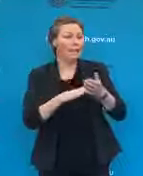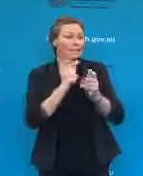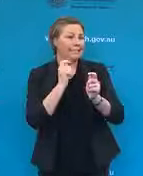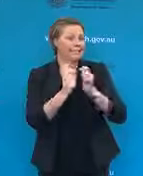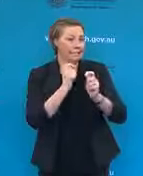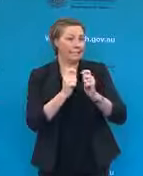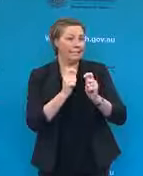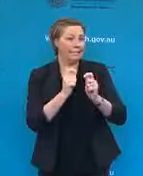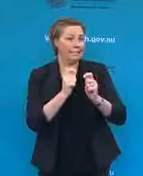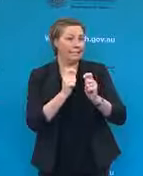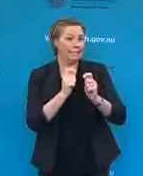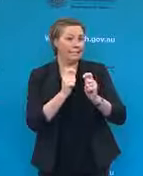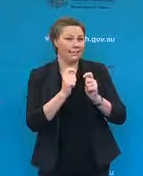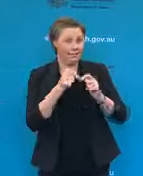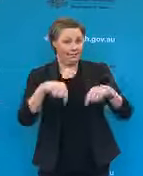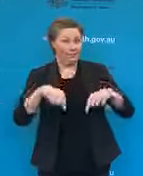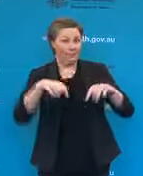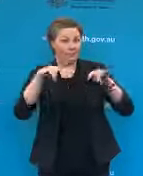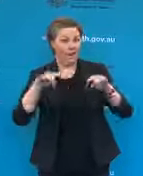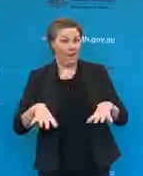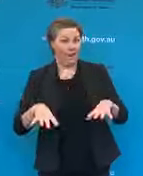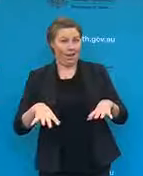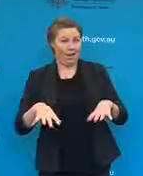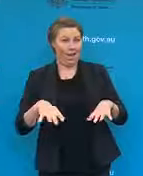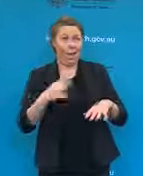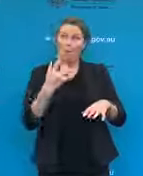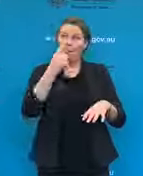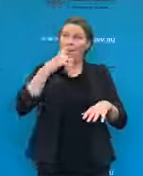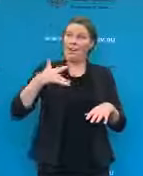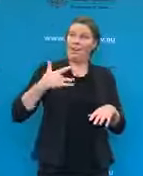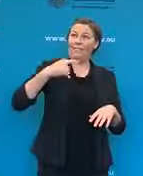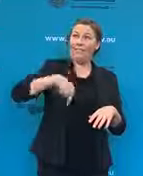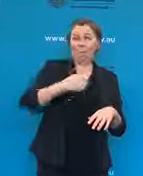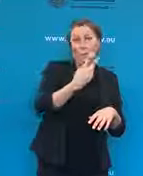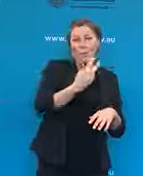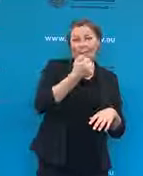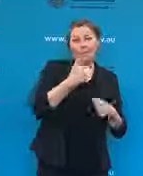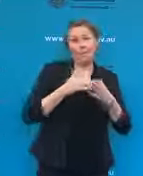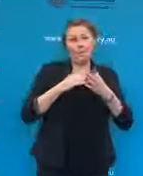population of 26 million, which is pretty impressive but it is absolutely crucial